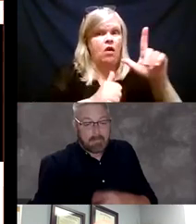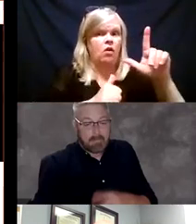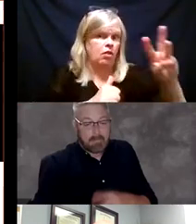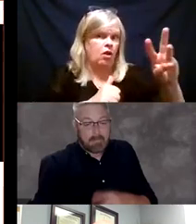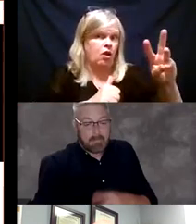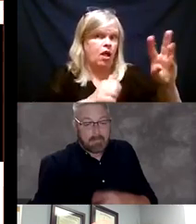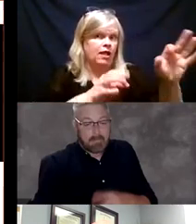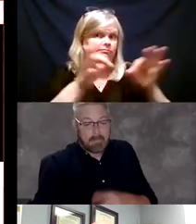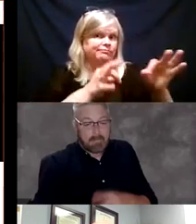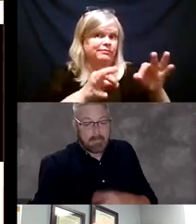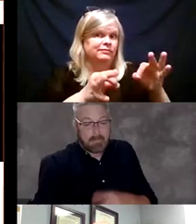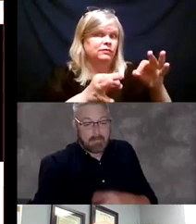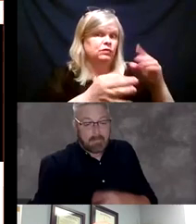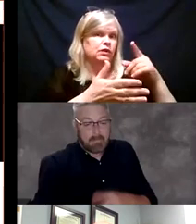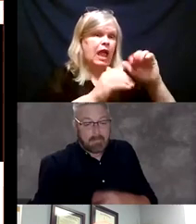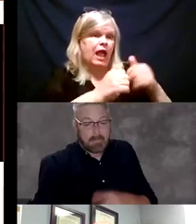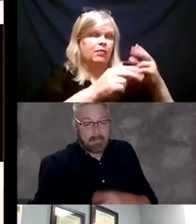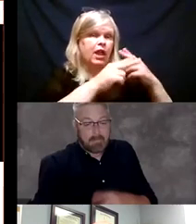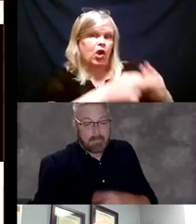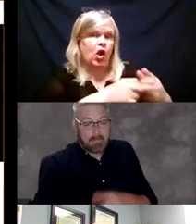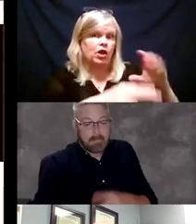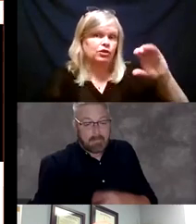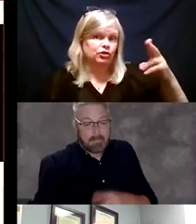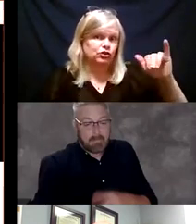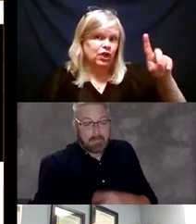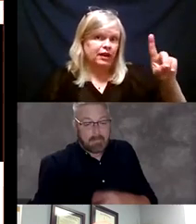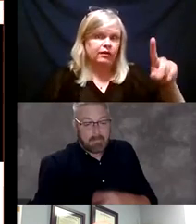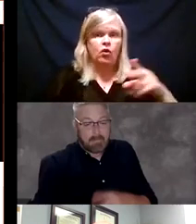AND HOW THE LAW DEFINES A MINOR, AND WHERE THERE'S DIFFERENCES IN